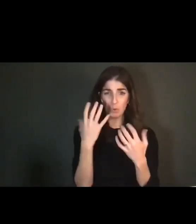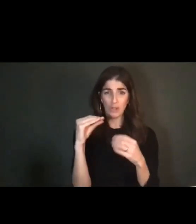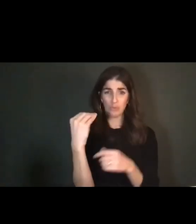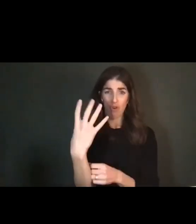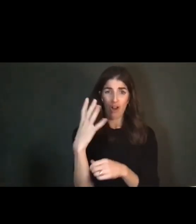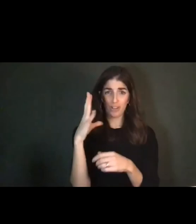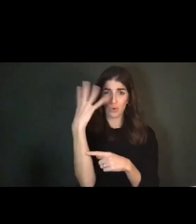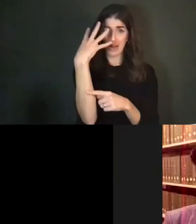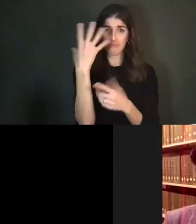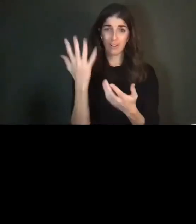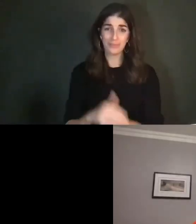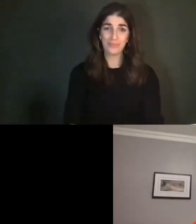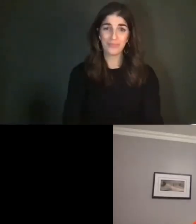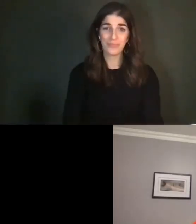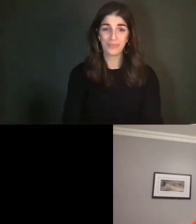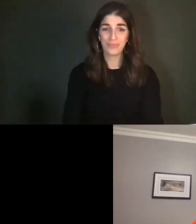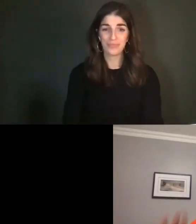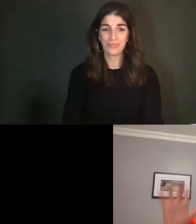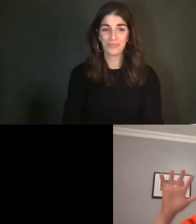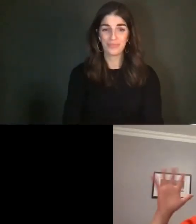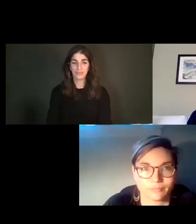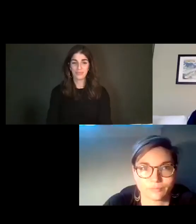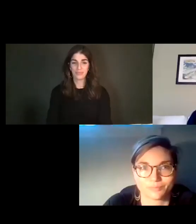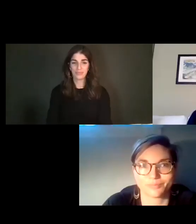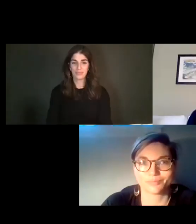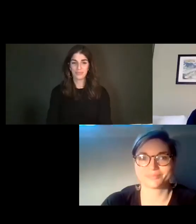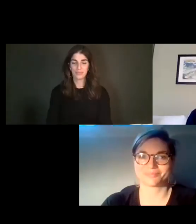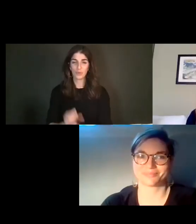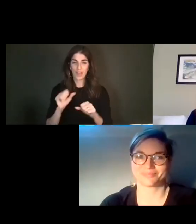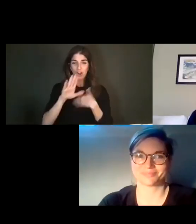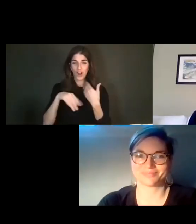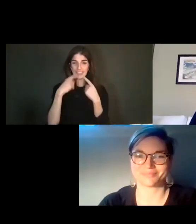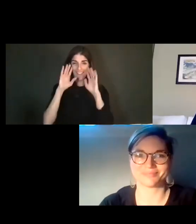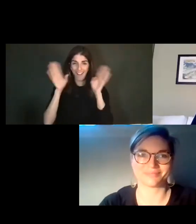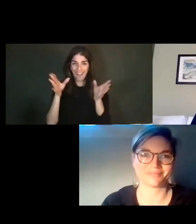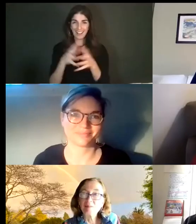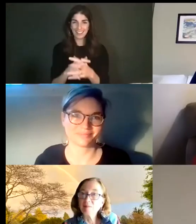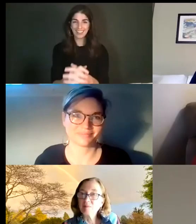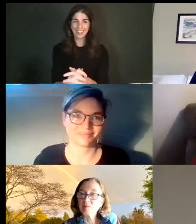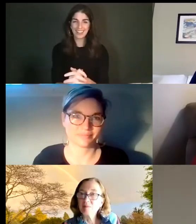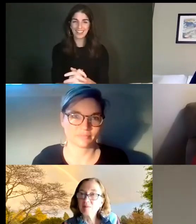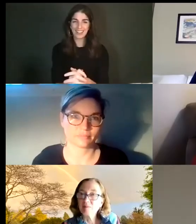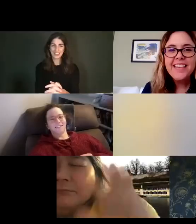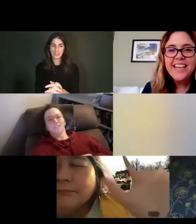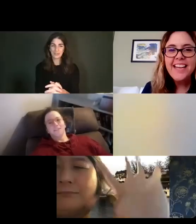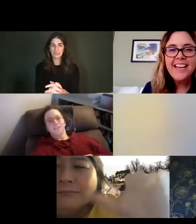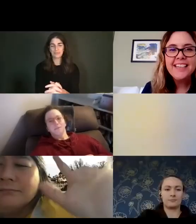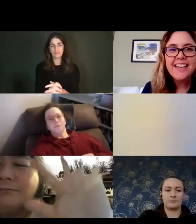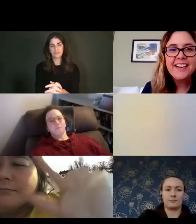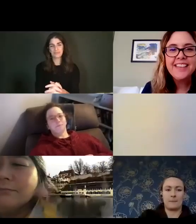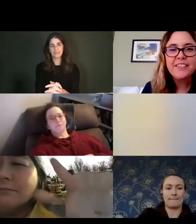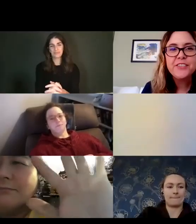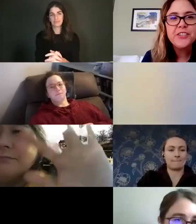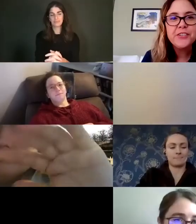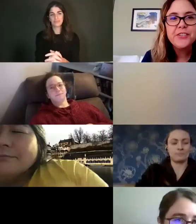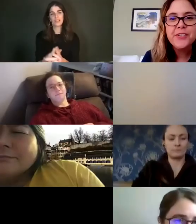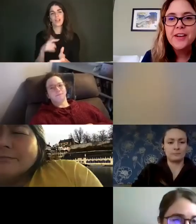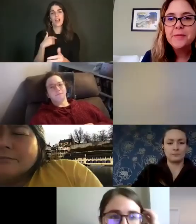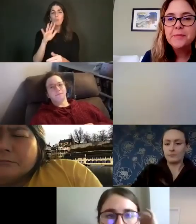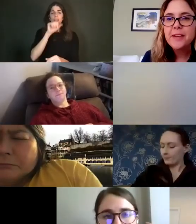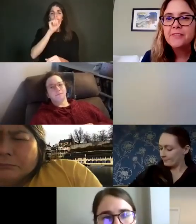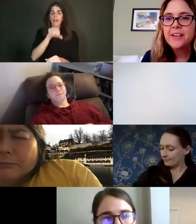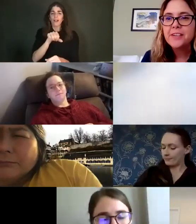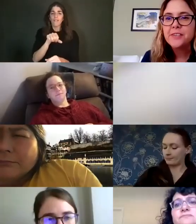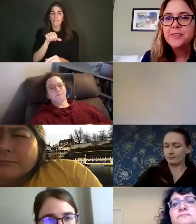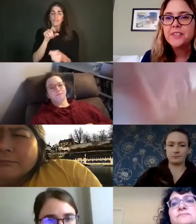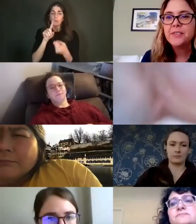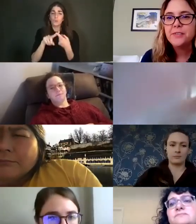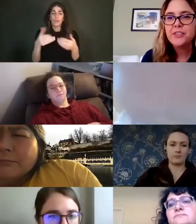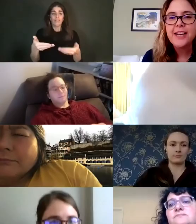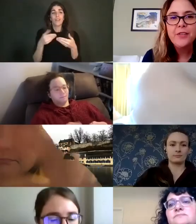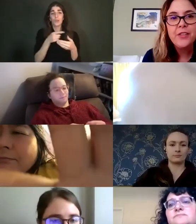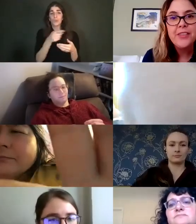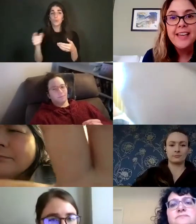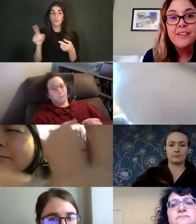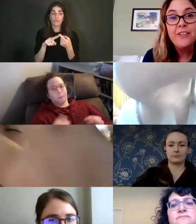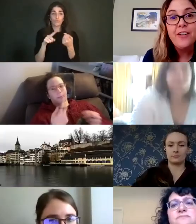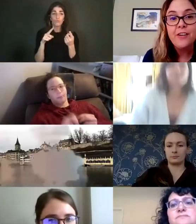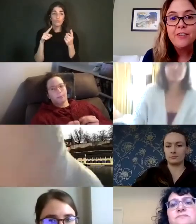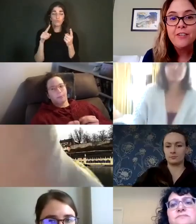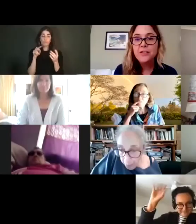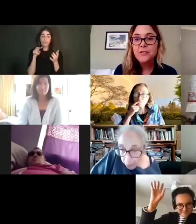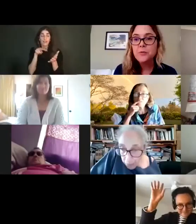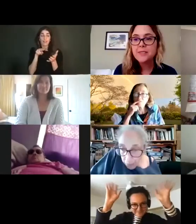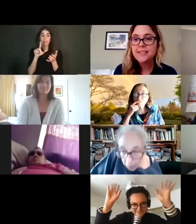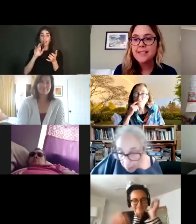we can just all say hi, and I would love to invite you to check out the link for our Zoom